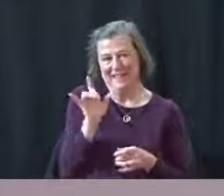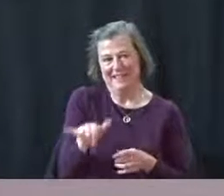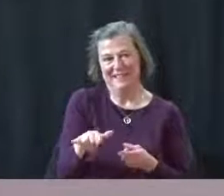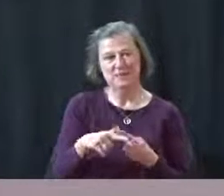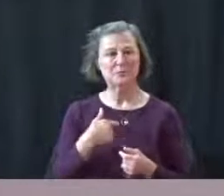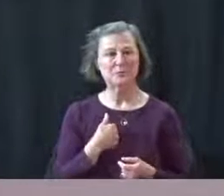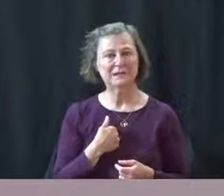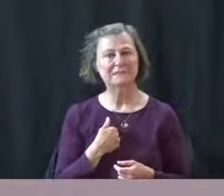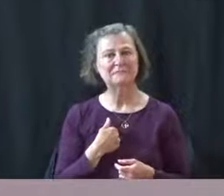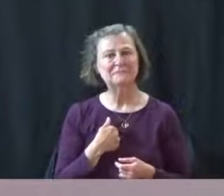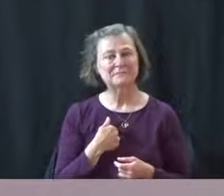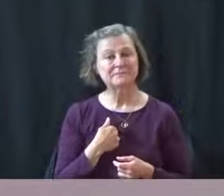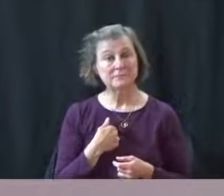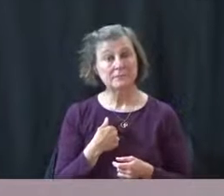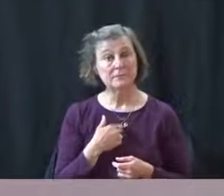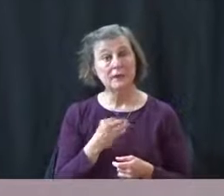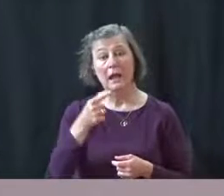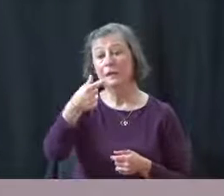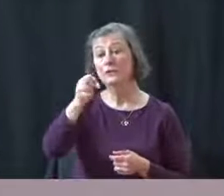And being the gregarious introvert I am I